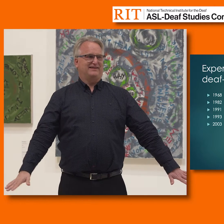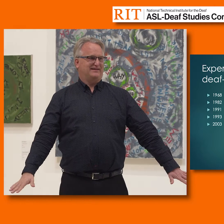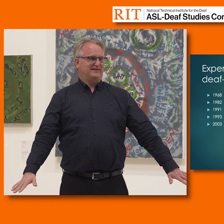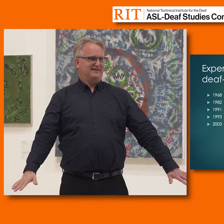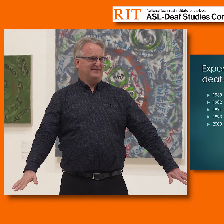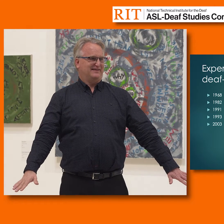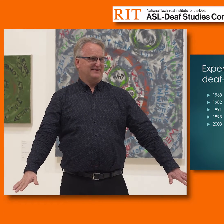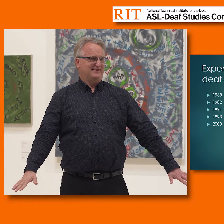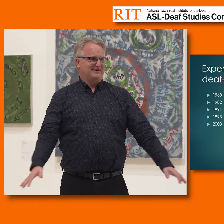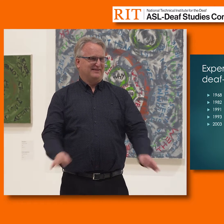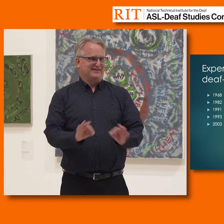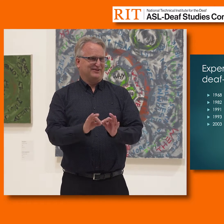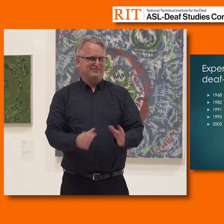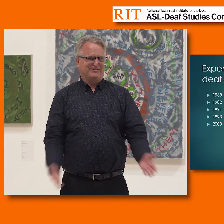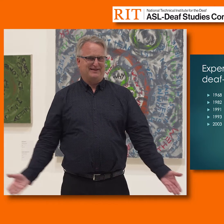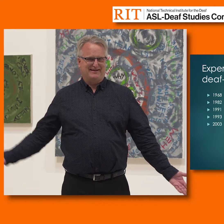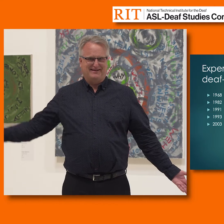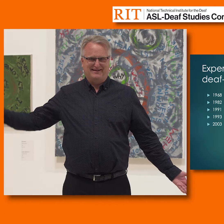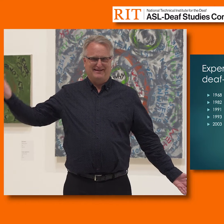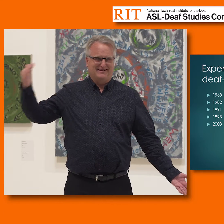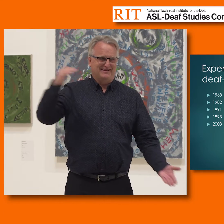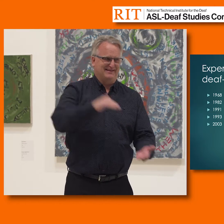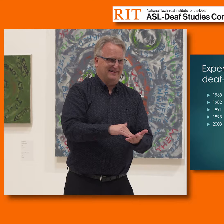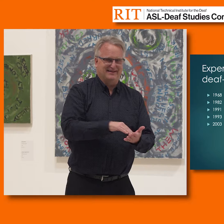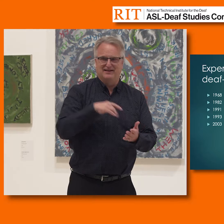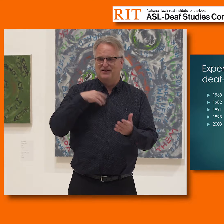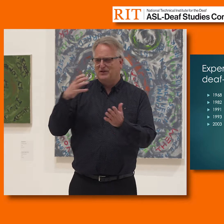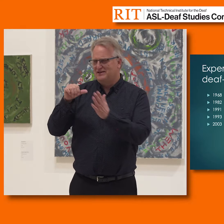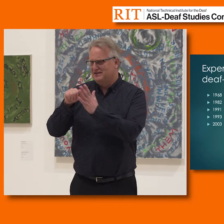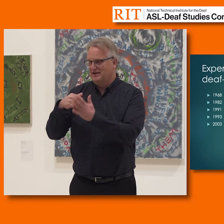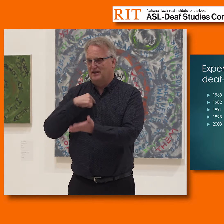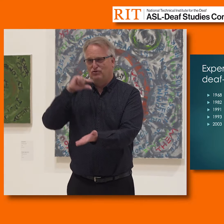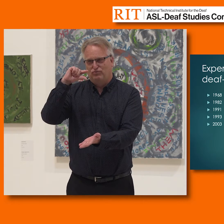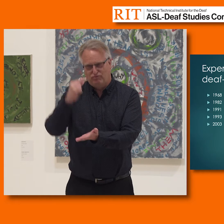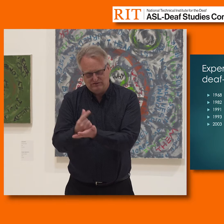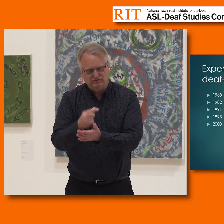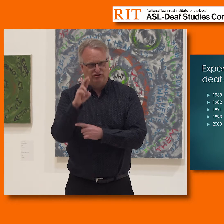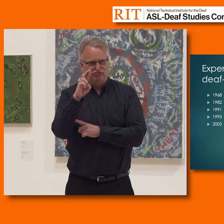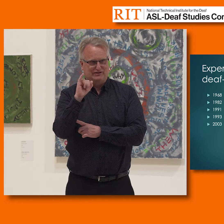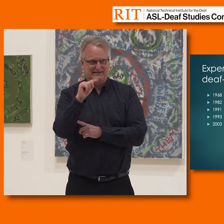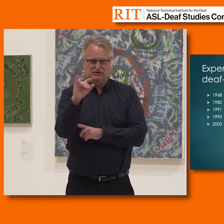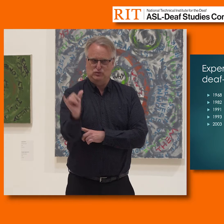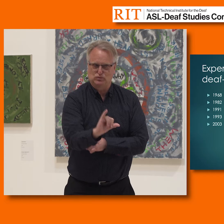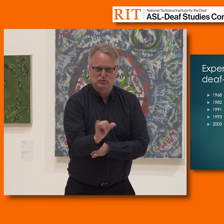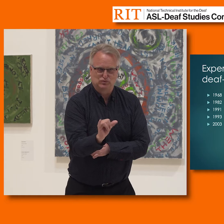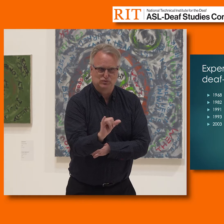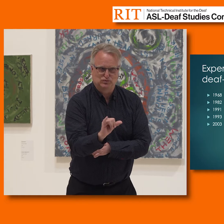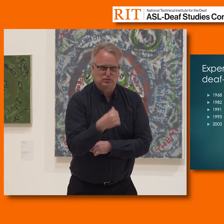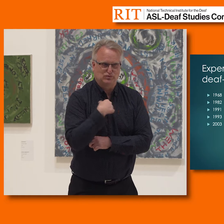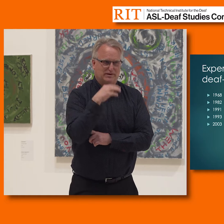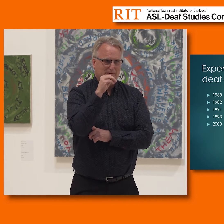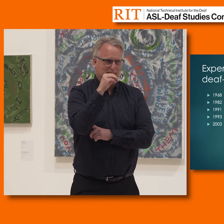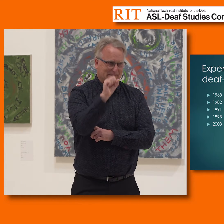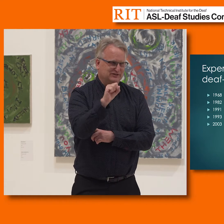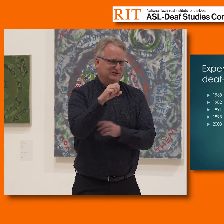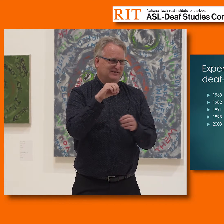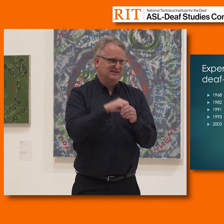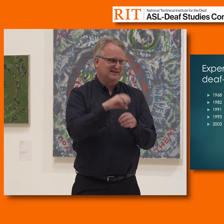and that was a wonderful experience. And then I arrived to NTID/RIT. Now, let me explain to you that I explained--